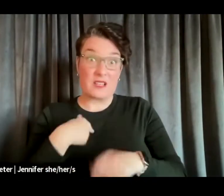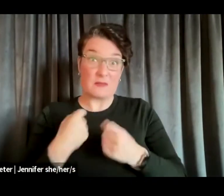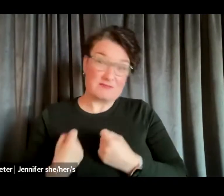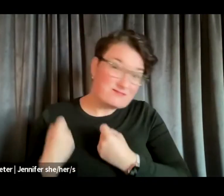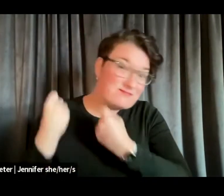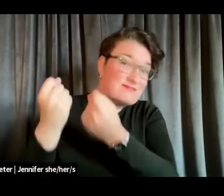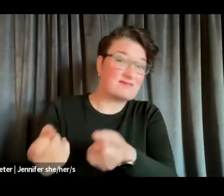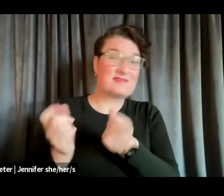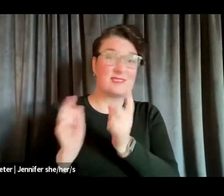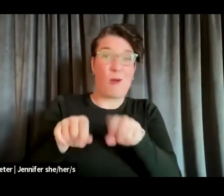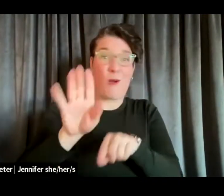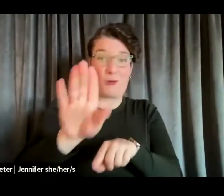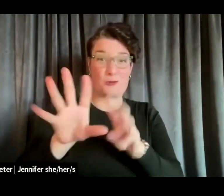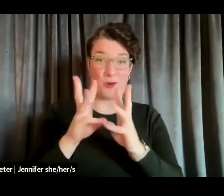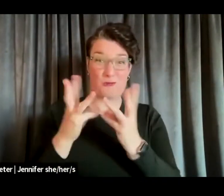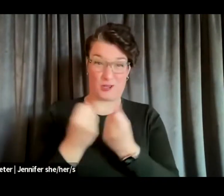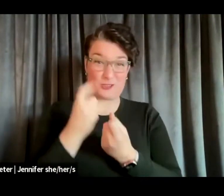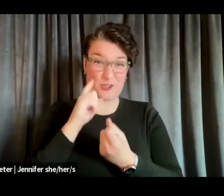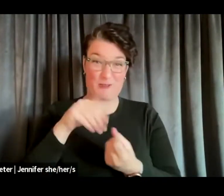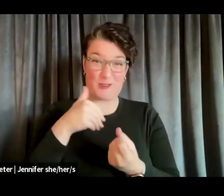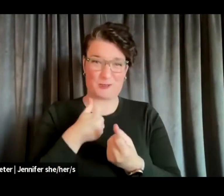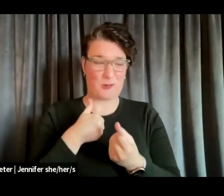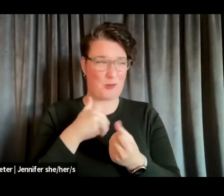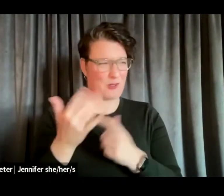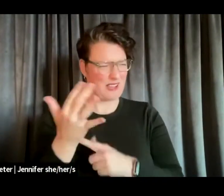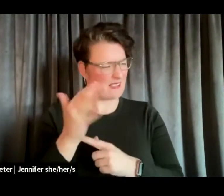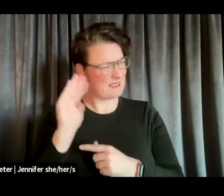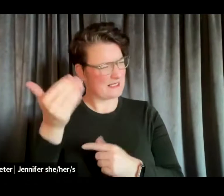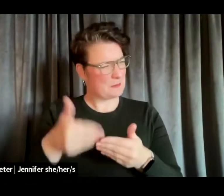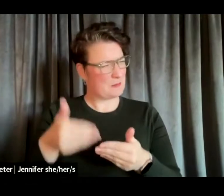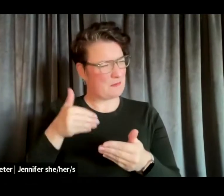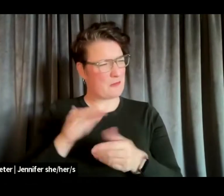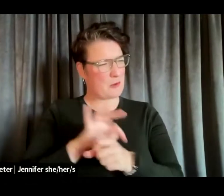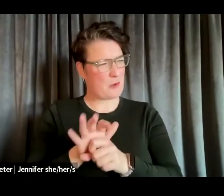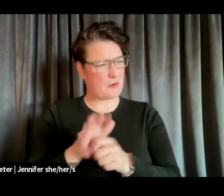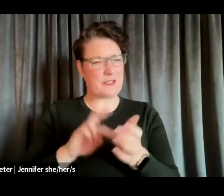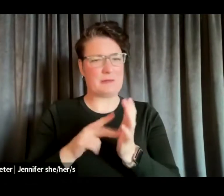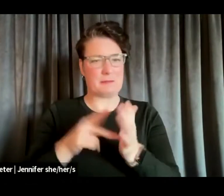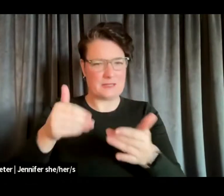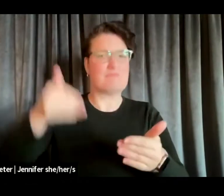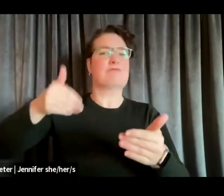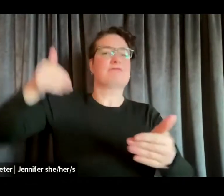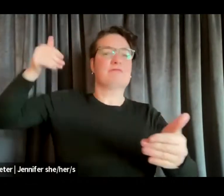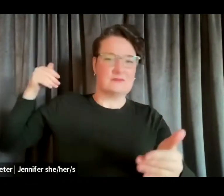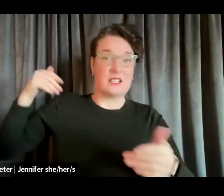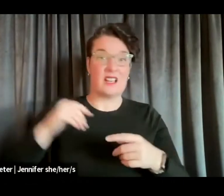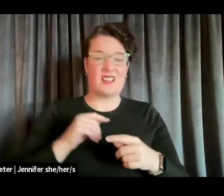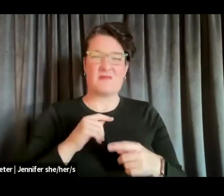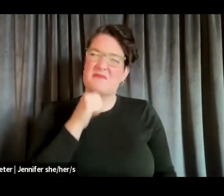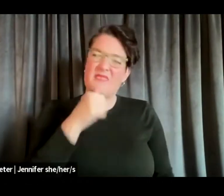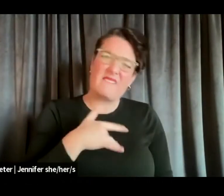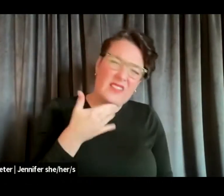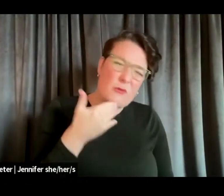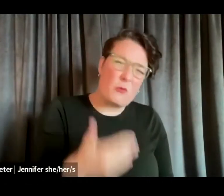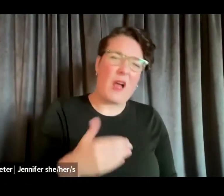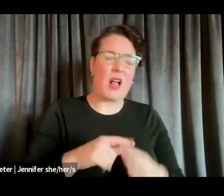years ago, I guess it was before COVID so a few years ago. And I was like, not feeling well, but I was like, I'm gonna go, I'm gonna go.